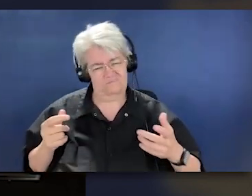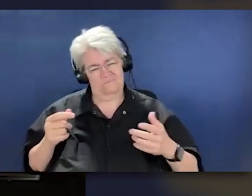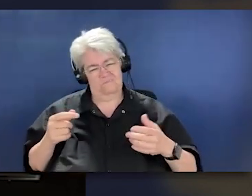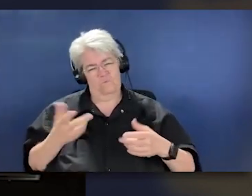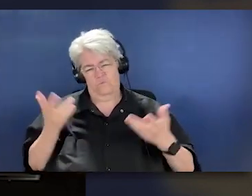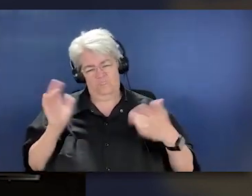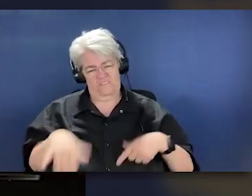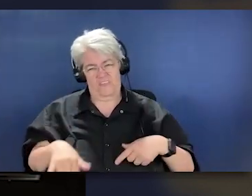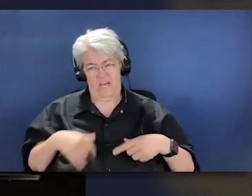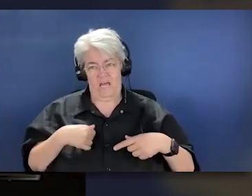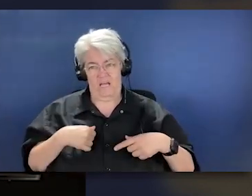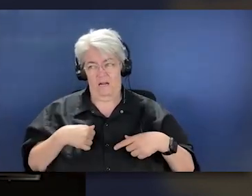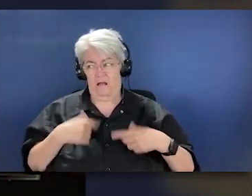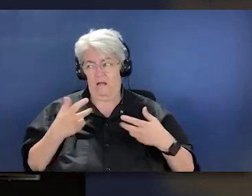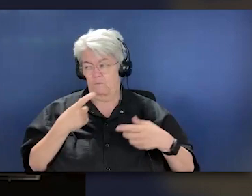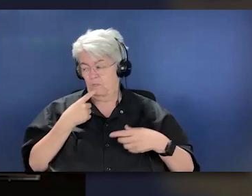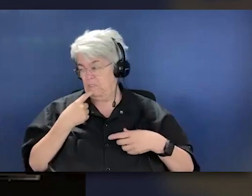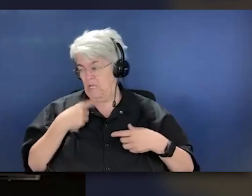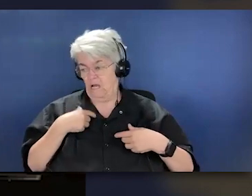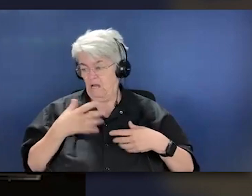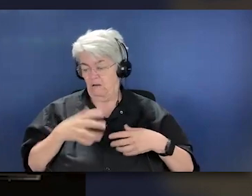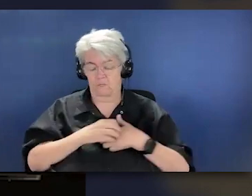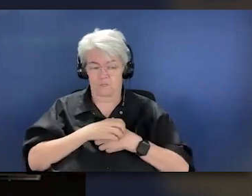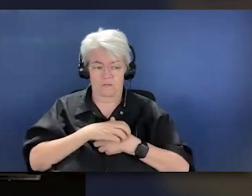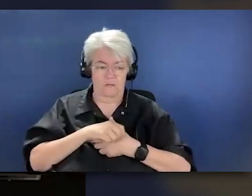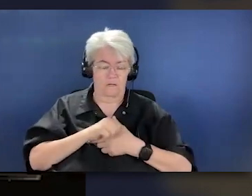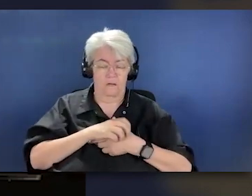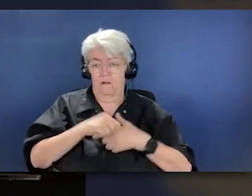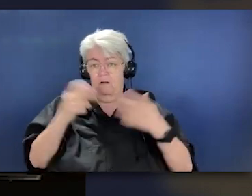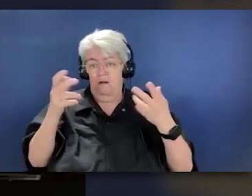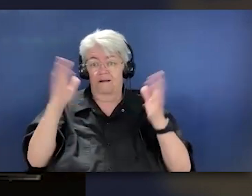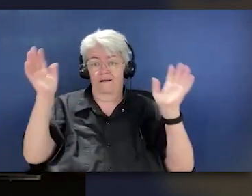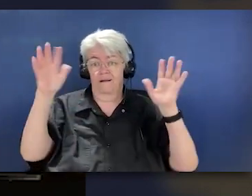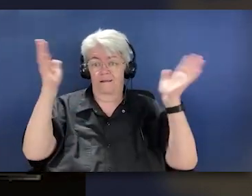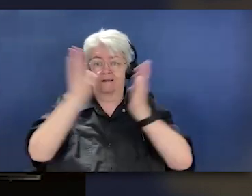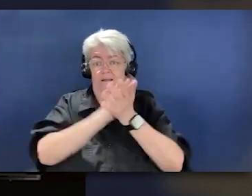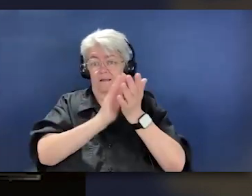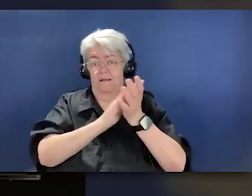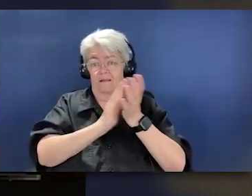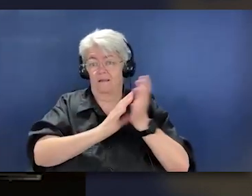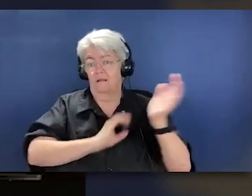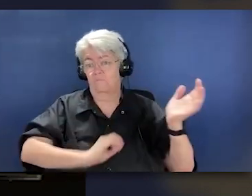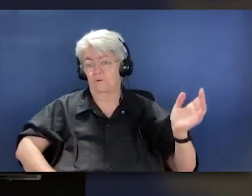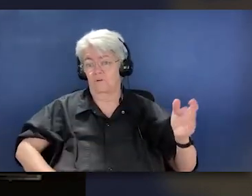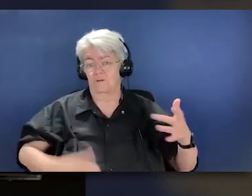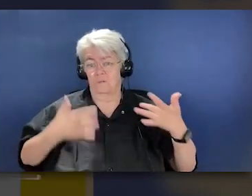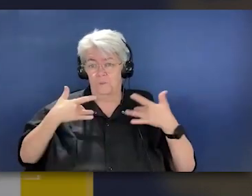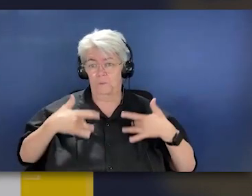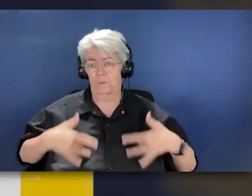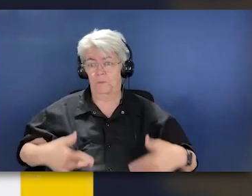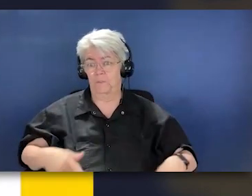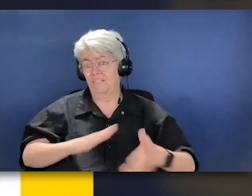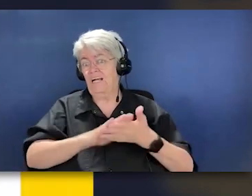want to say that I don’t know what that is. So yeah, yay, Emperor, nice shirt. Maybe we shouldn’t